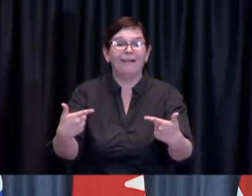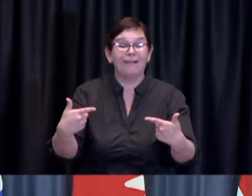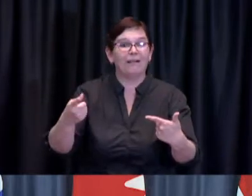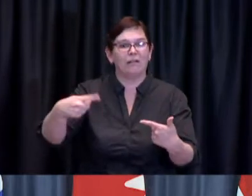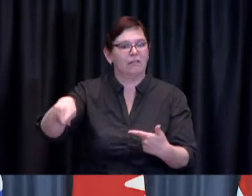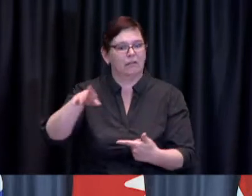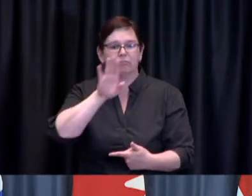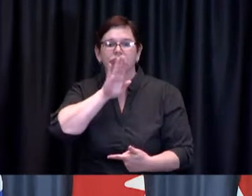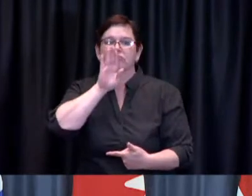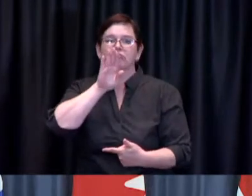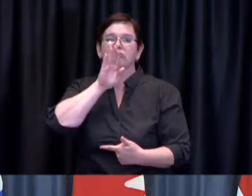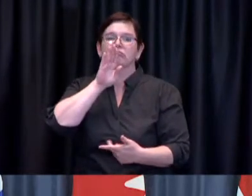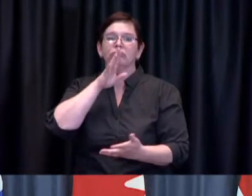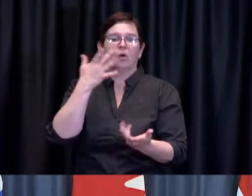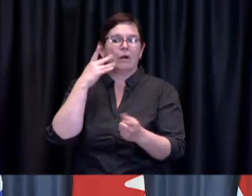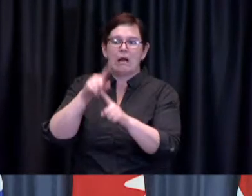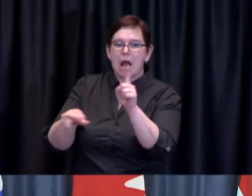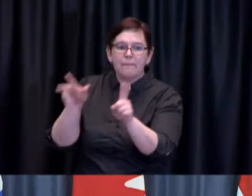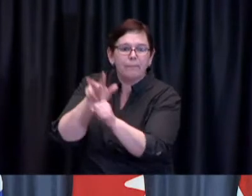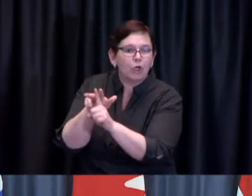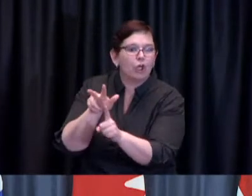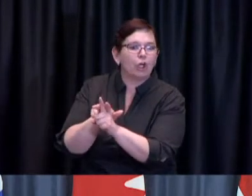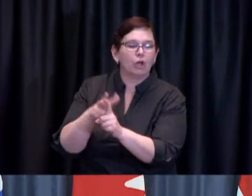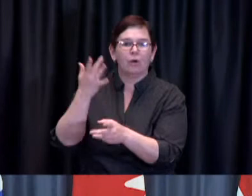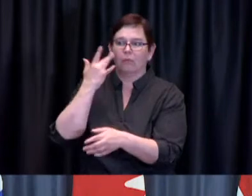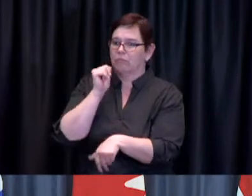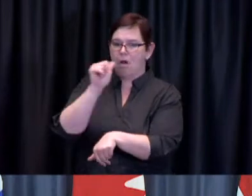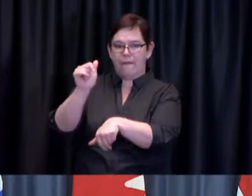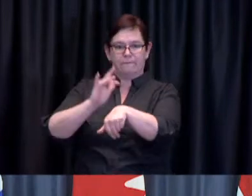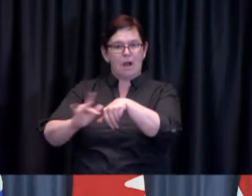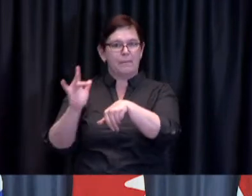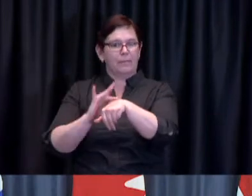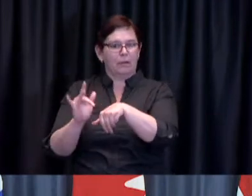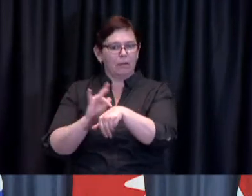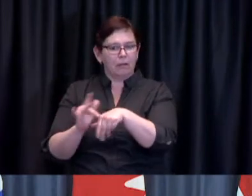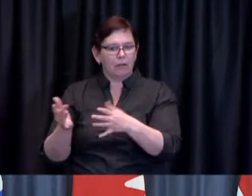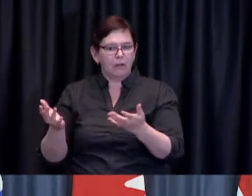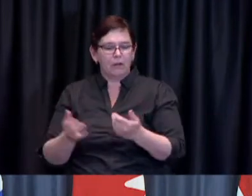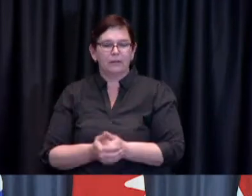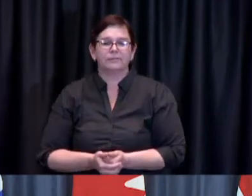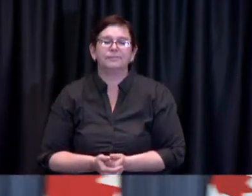an appointment because there just aren't enough spots yeah good afternoon Dave so obviously really